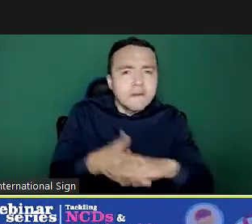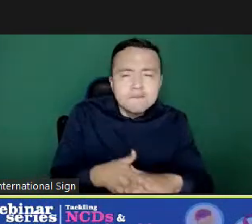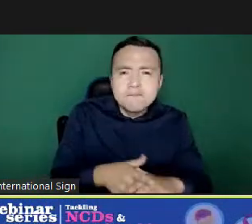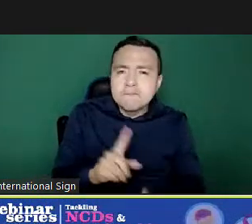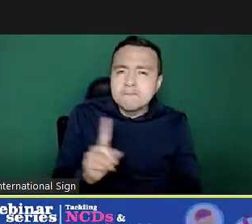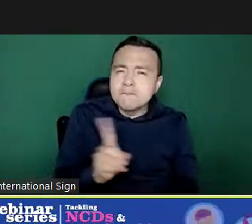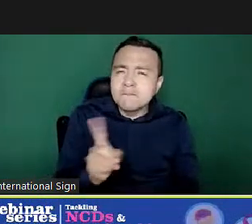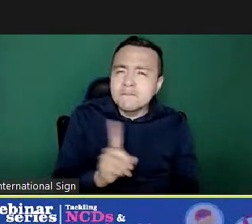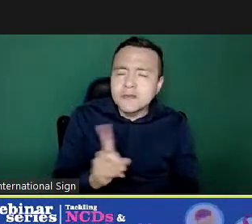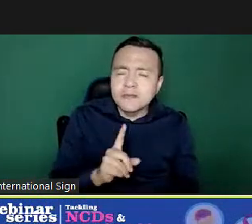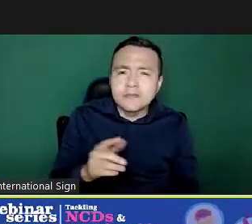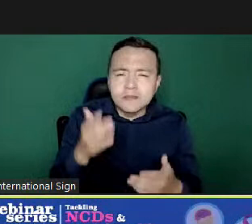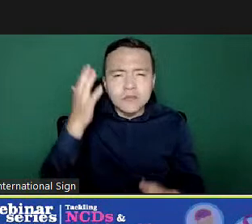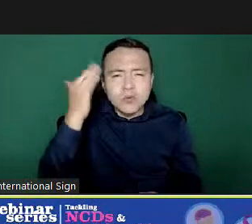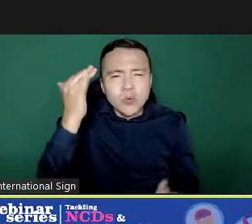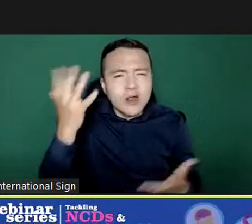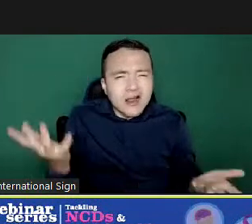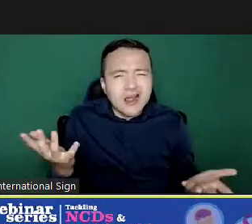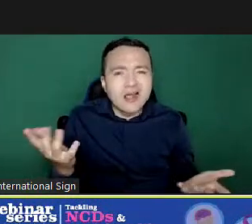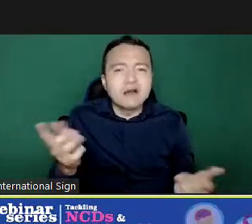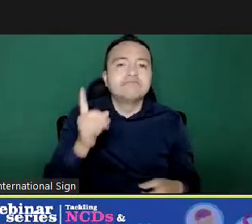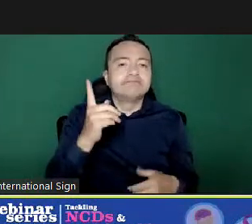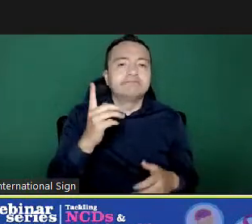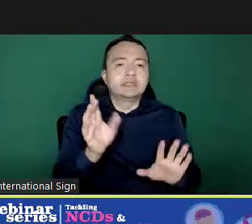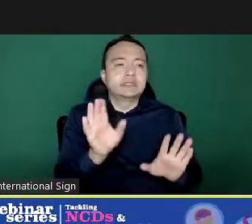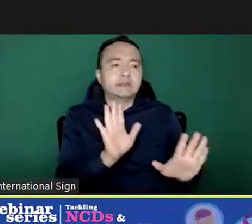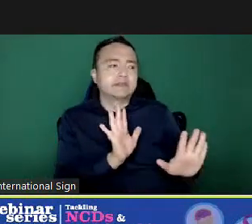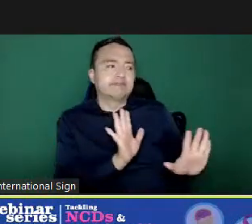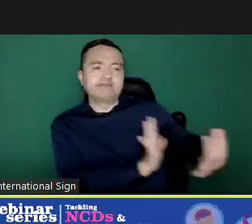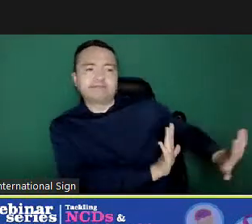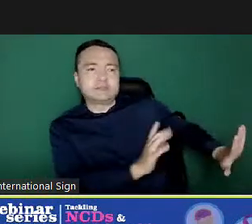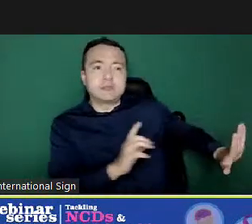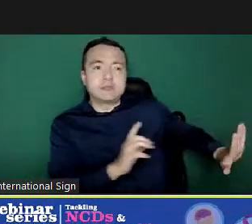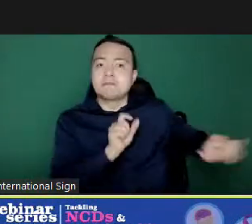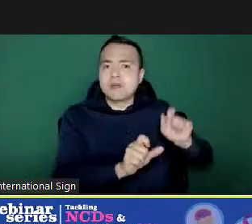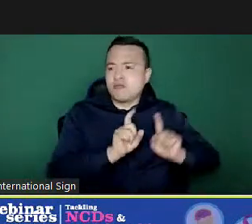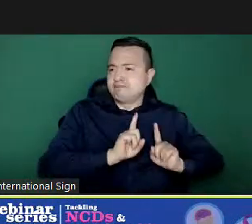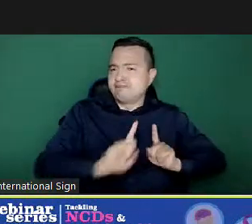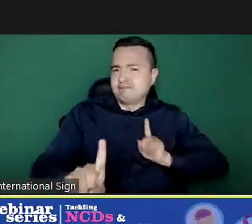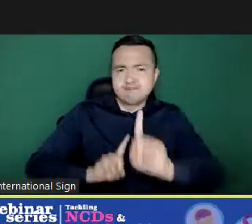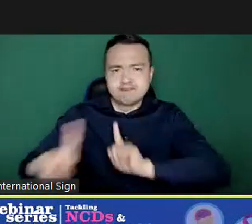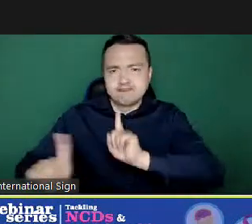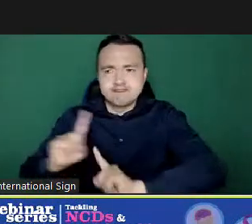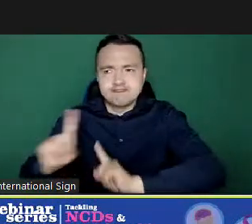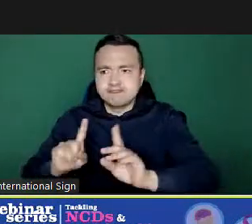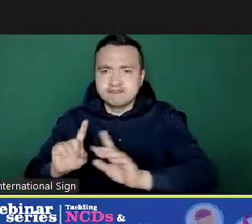COVID response. So about 50% of countries reported total or partial